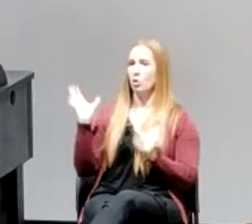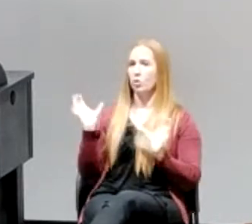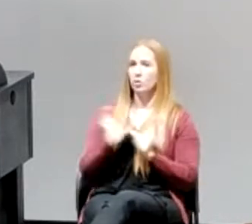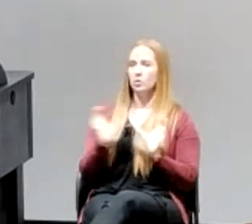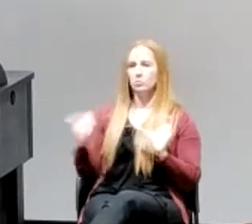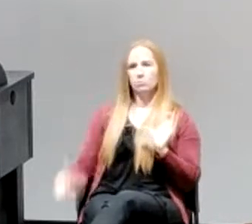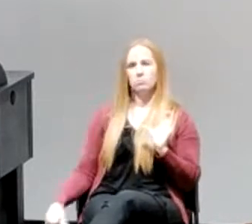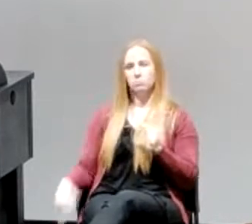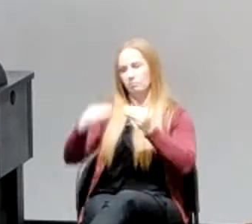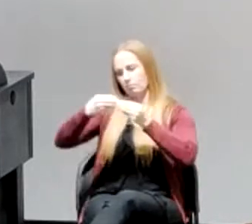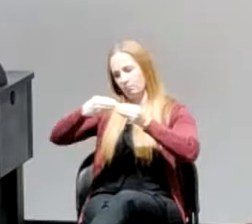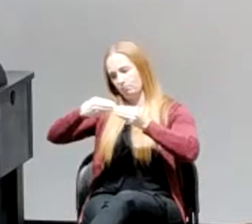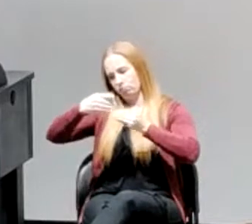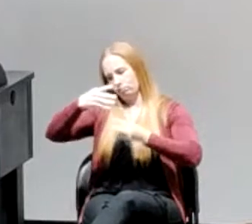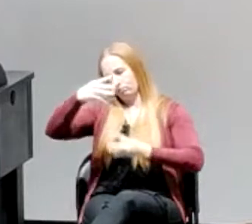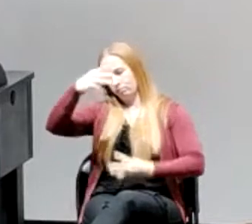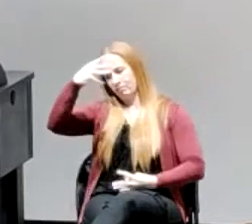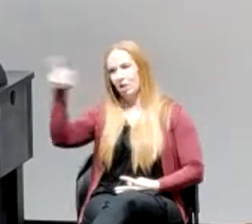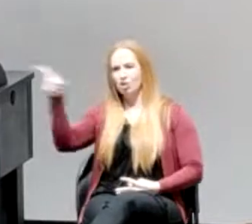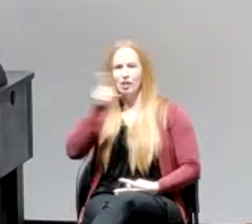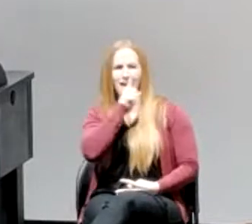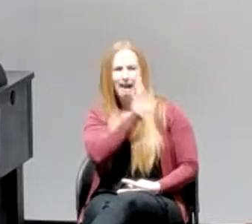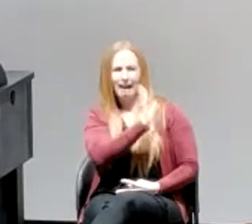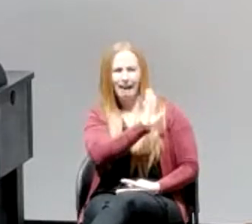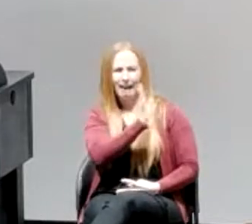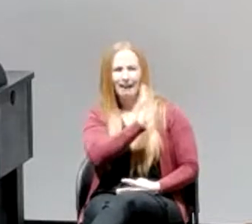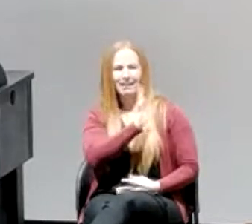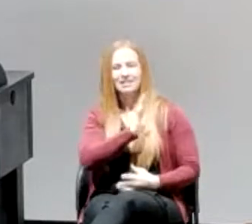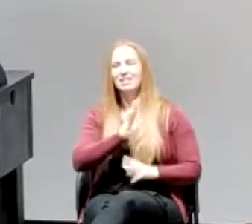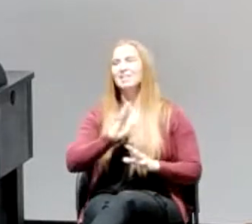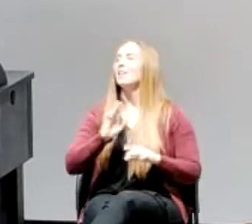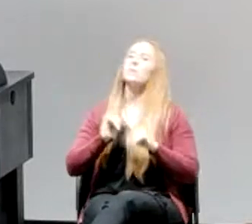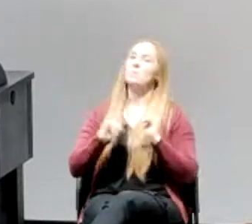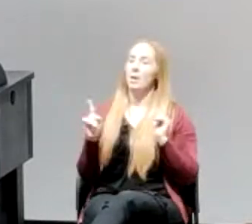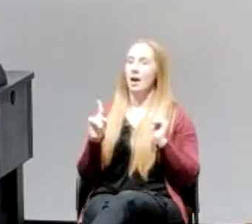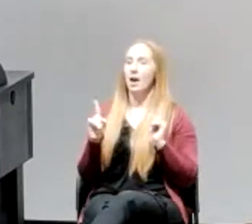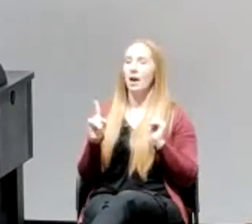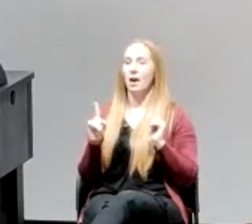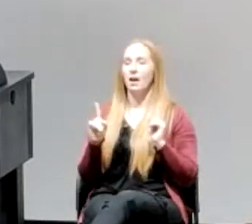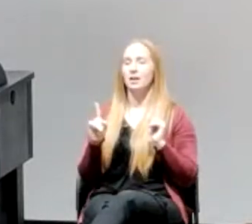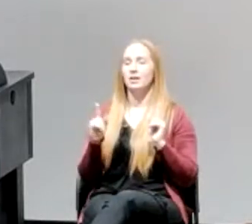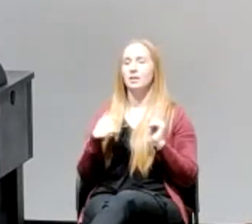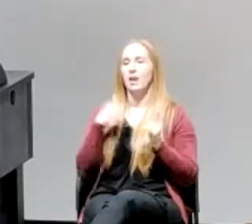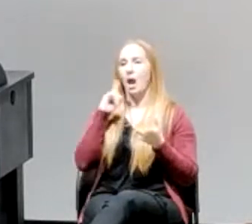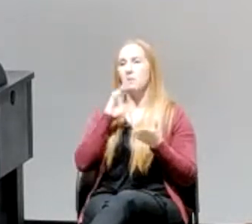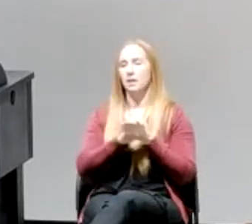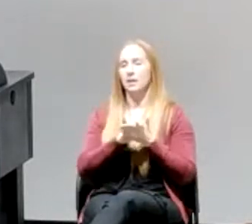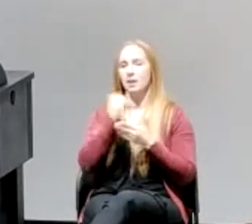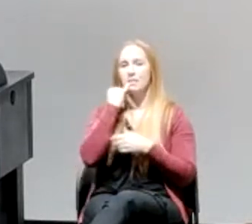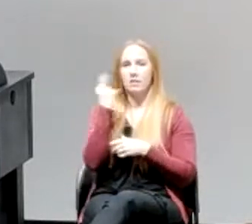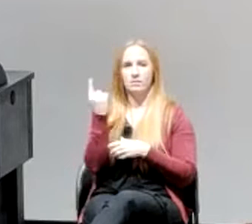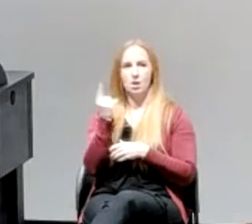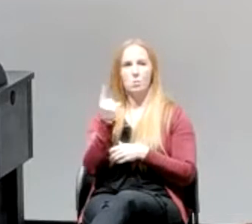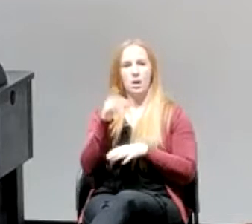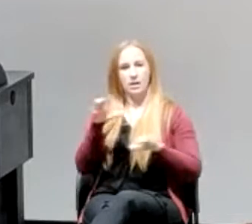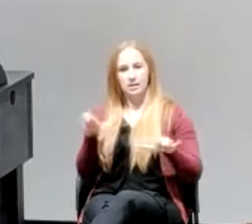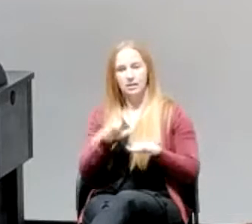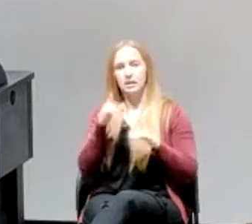and personal experience she brings to that work as well as thinking about how deeply we as a society and community come together to address this work.